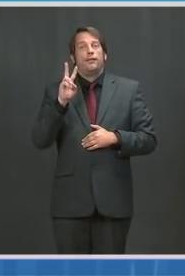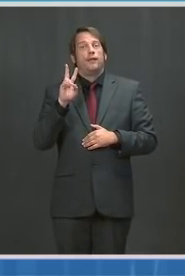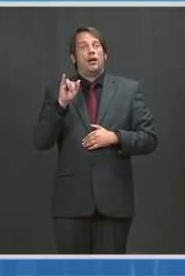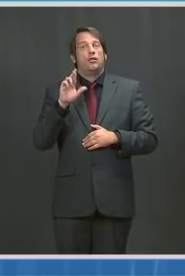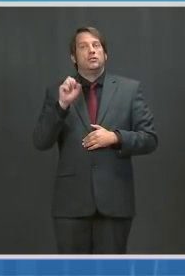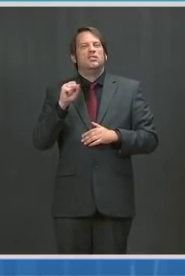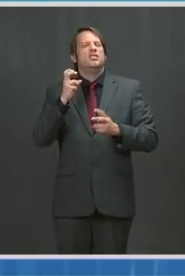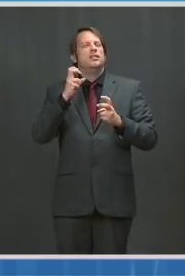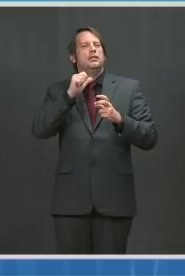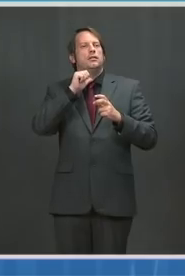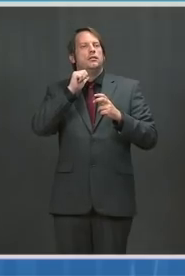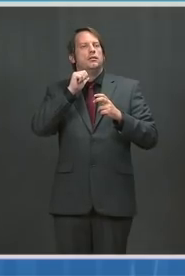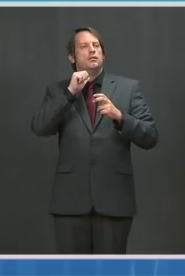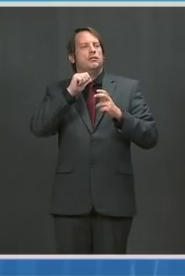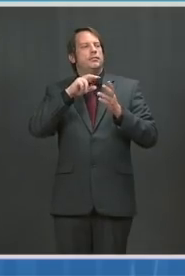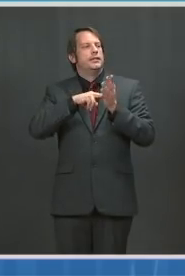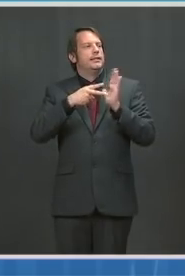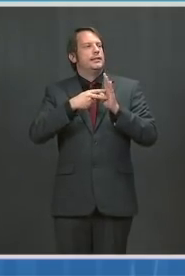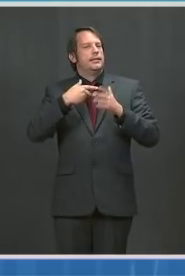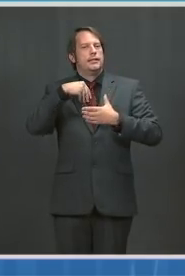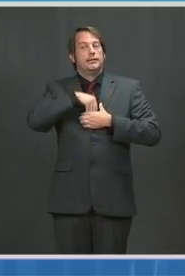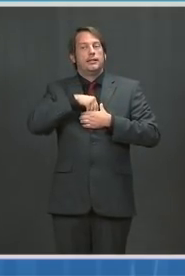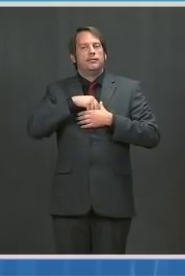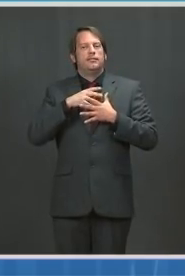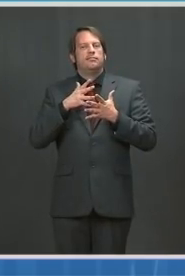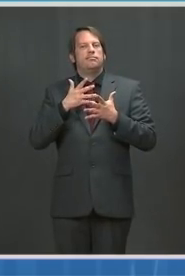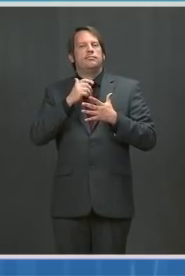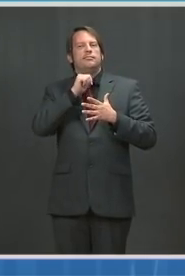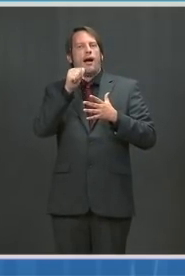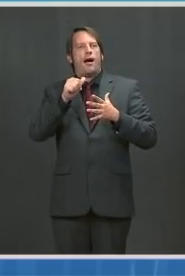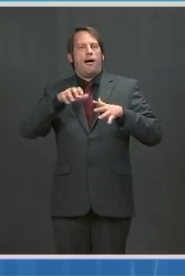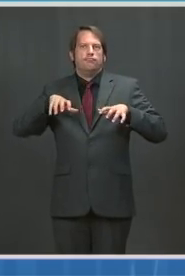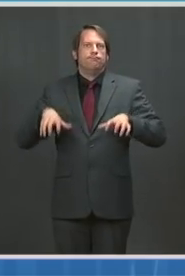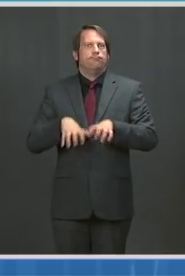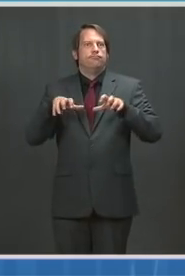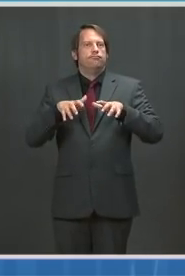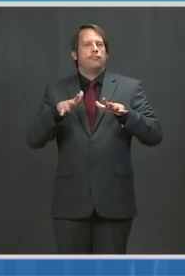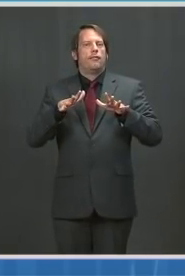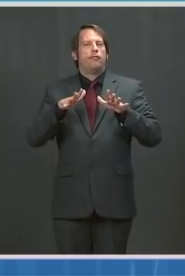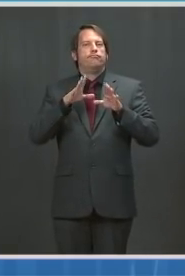but that's, sort of, a virus that has been built up to resemble the appropriate virus --